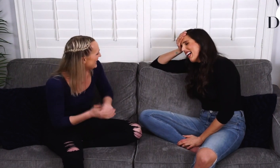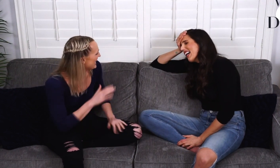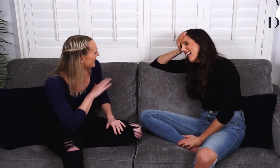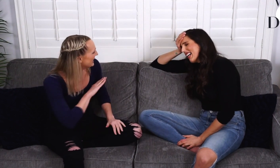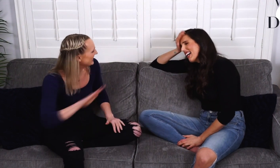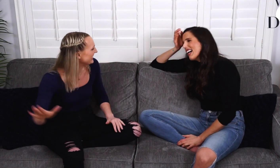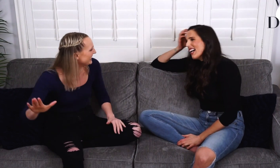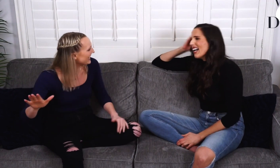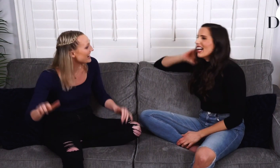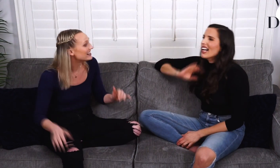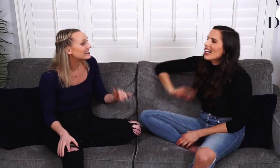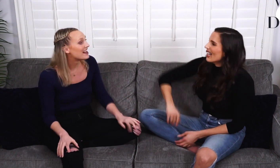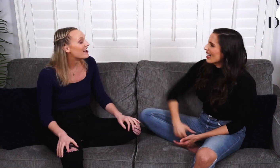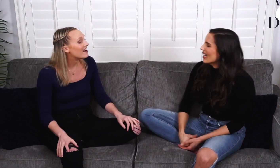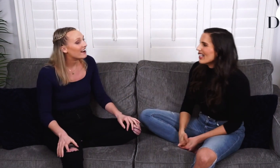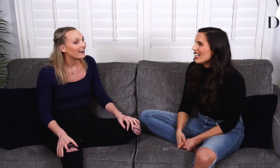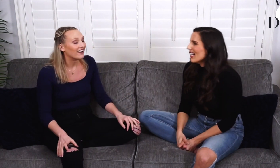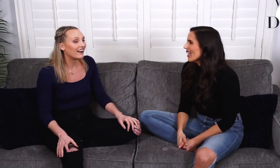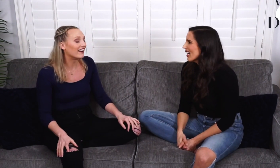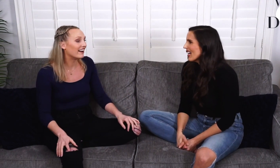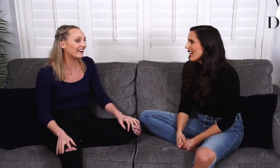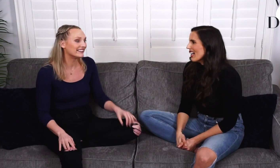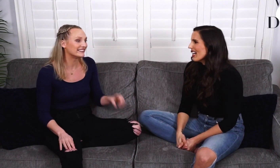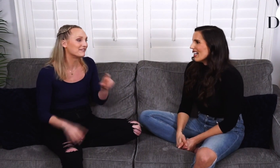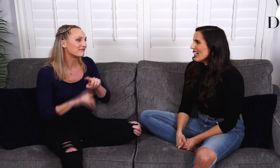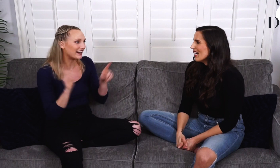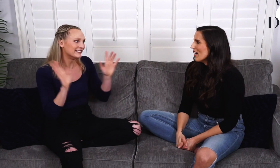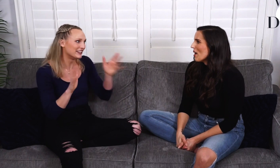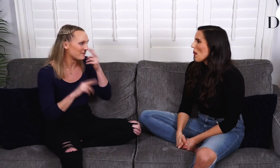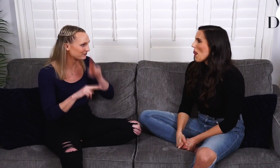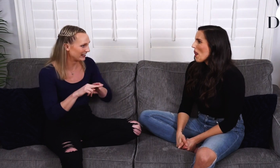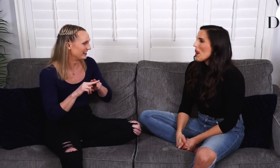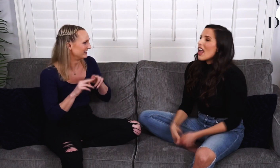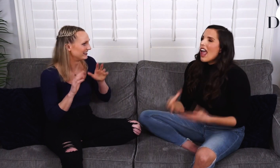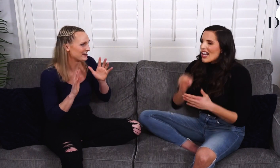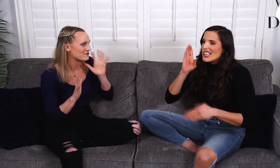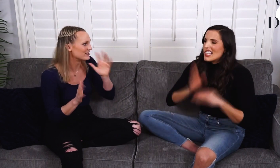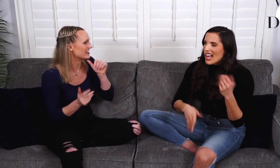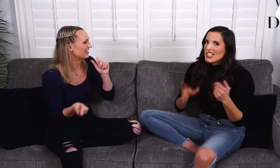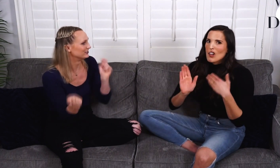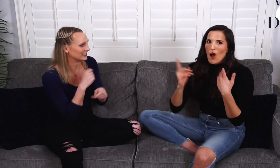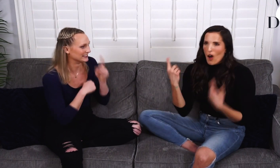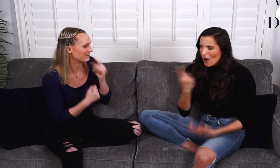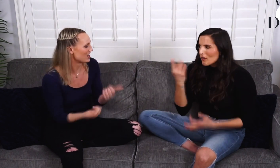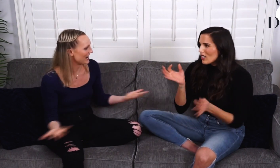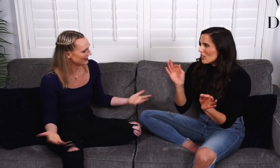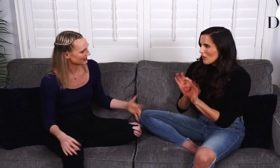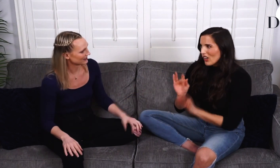we try this again.” But it It has been fun and I wouldn't change it for anything - And at the